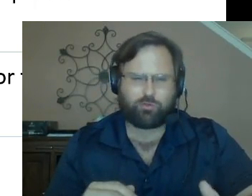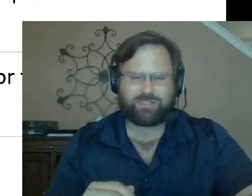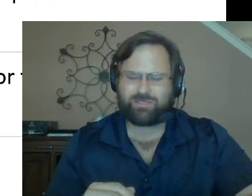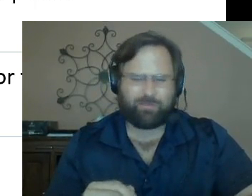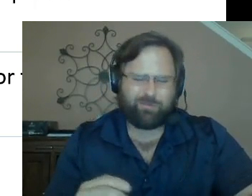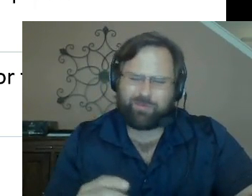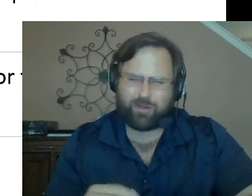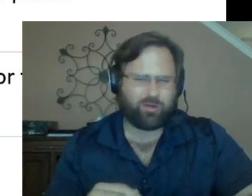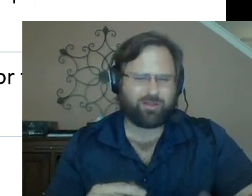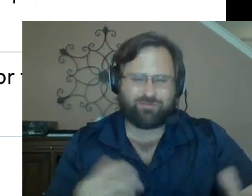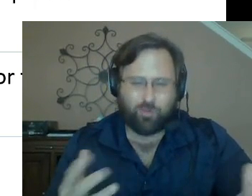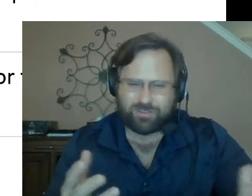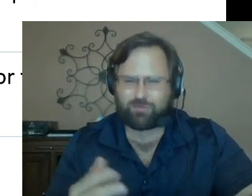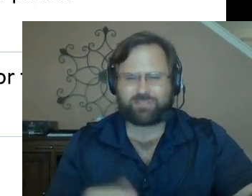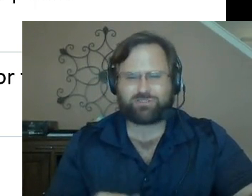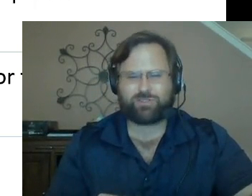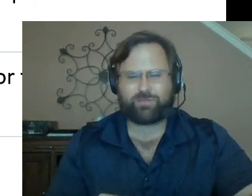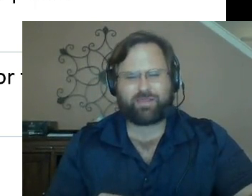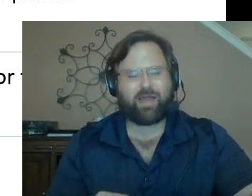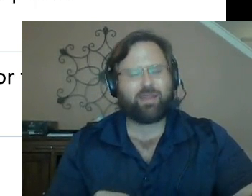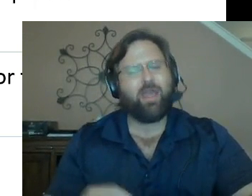question maybe we better call it a focus in question or something like that